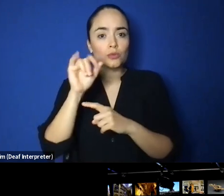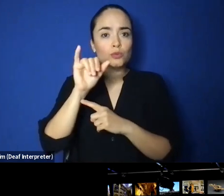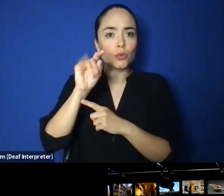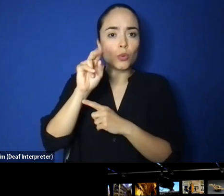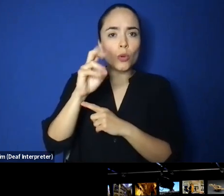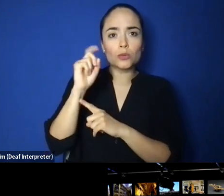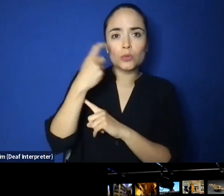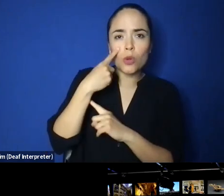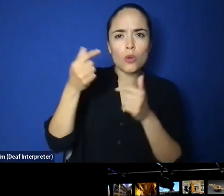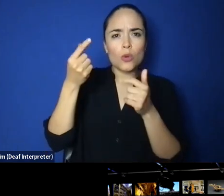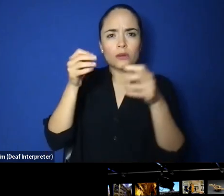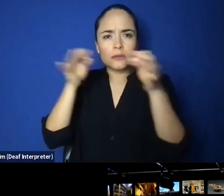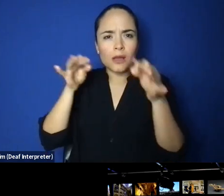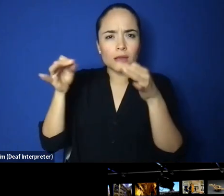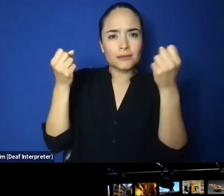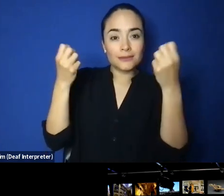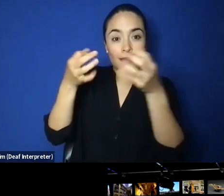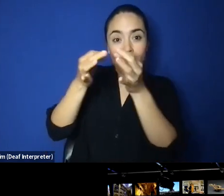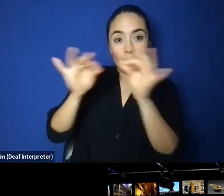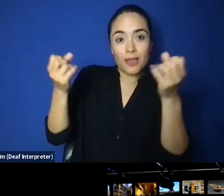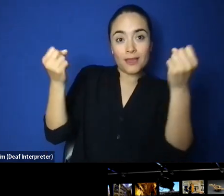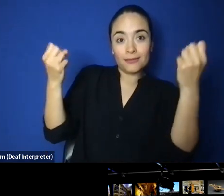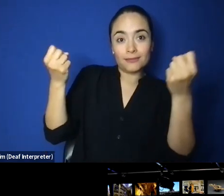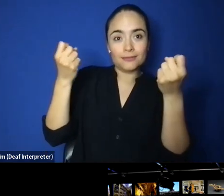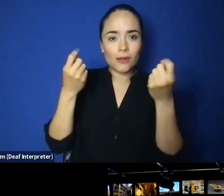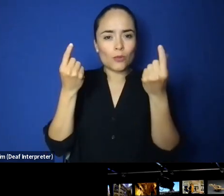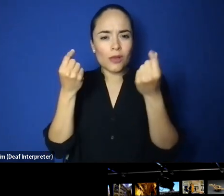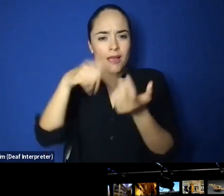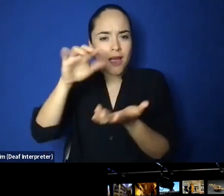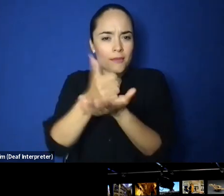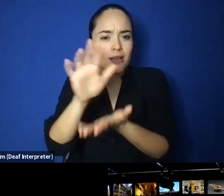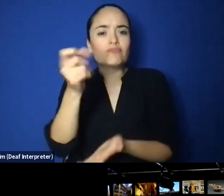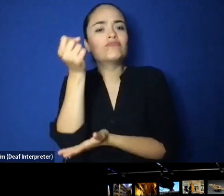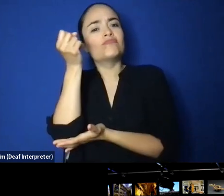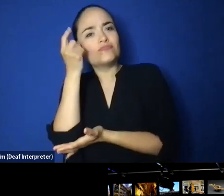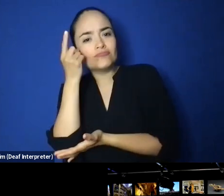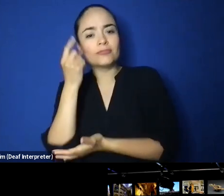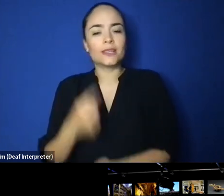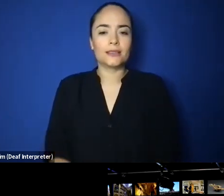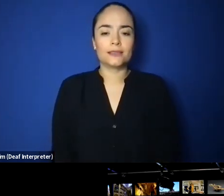Help us understand what what people can expect. Hi everybody. So, I will be controlling the broadcast